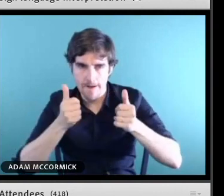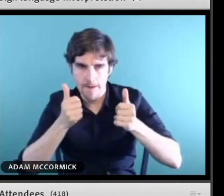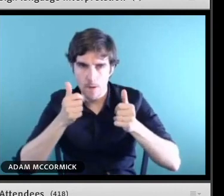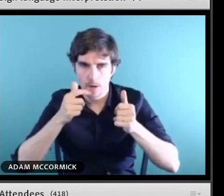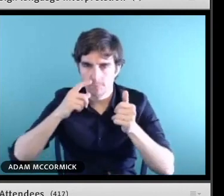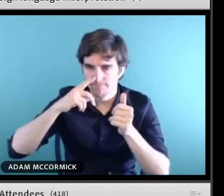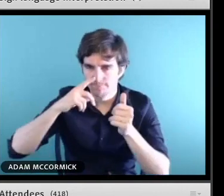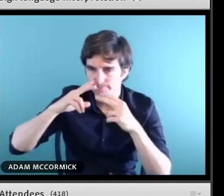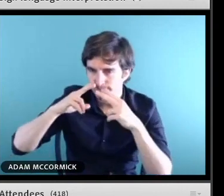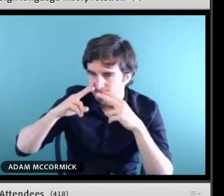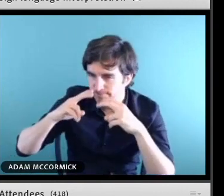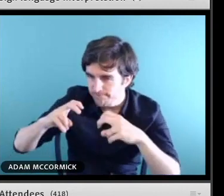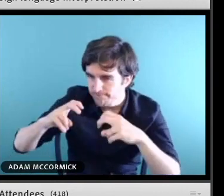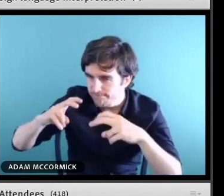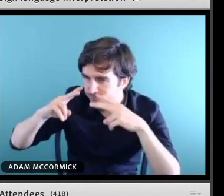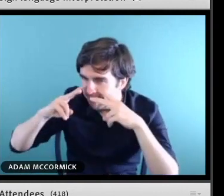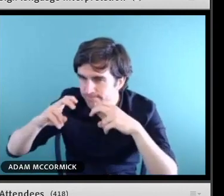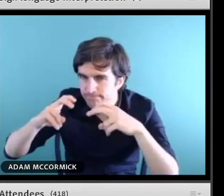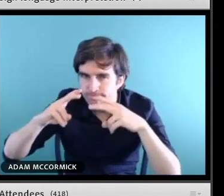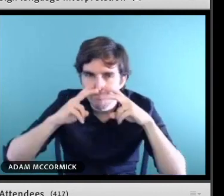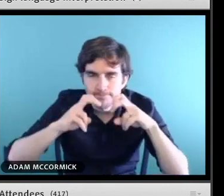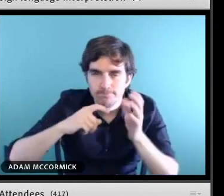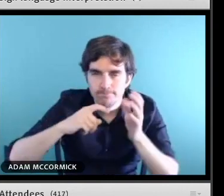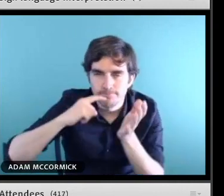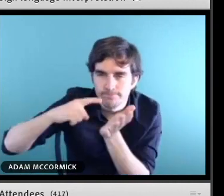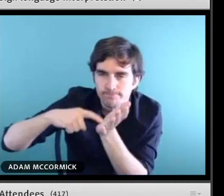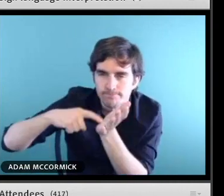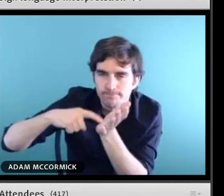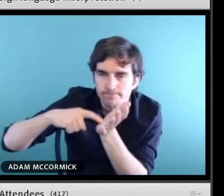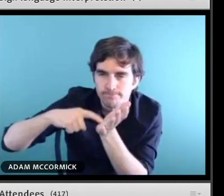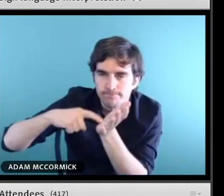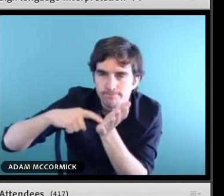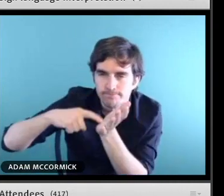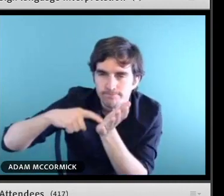project coordinator. Thank you so much. >> ANGHARAD LAING: Thank you. It's great to